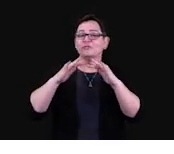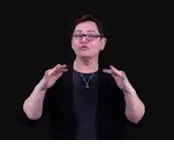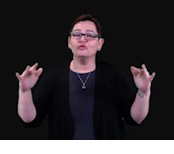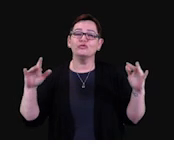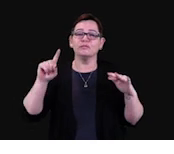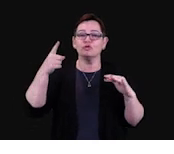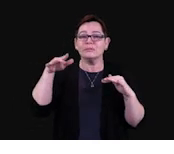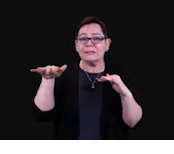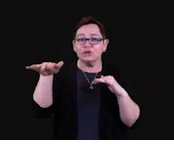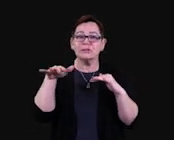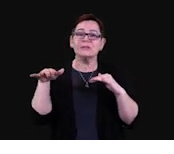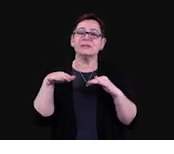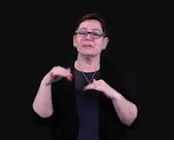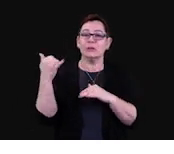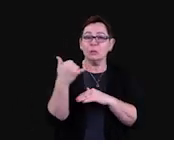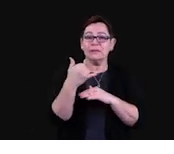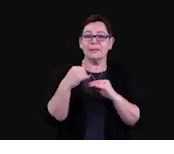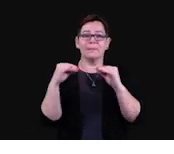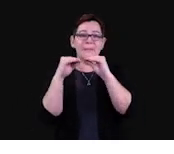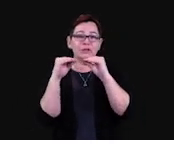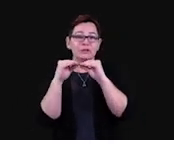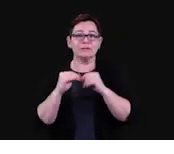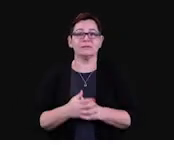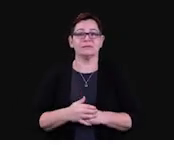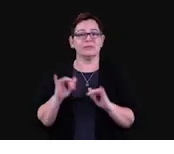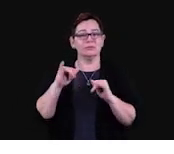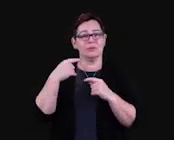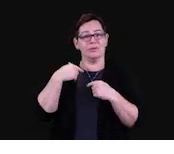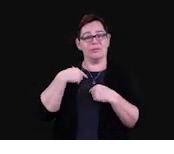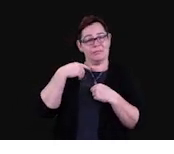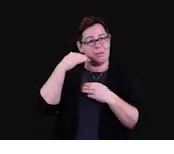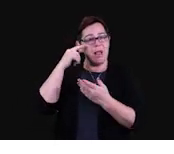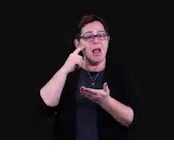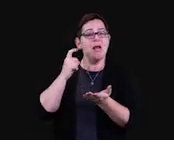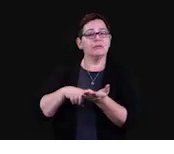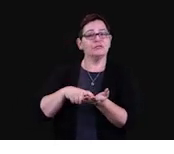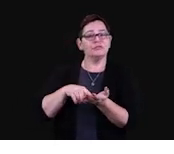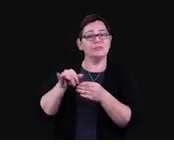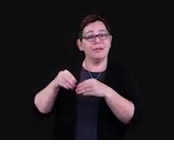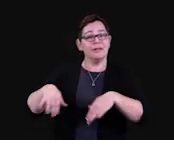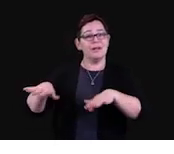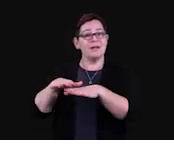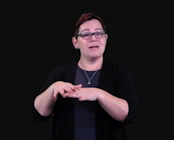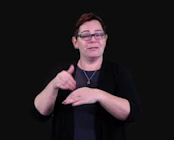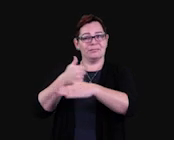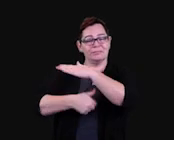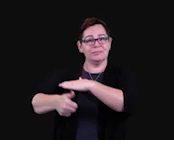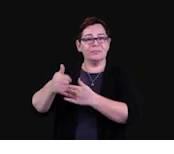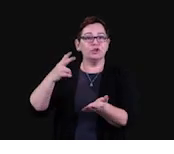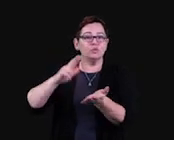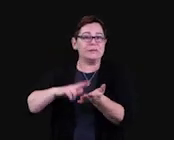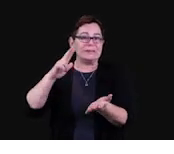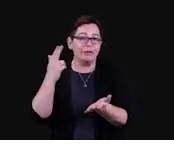Given that we are meeting virtually, I also want to acknowledge the lands on which you are gathered from coast to coast